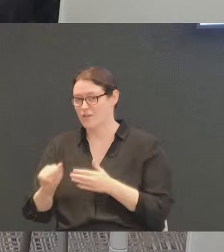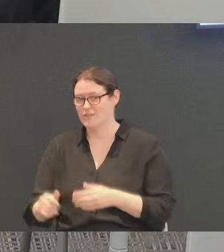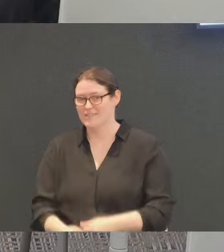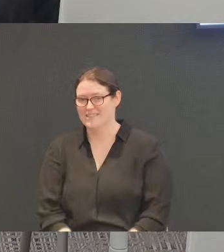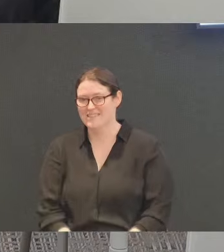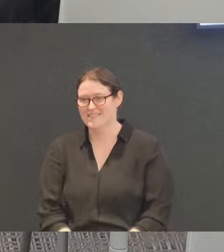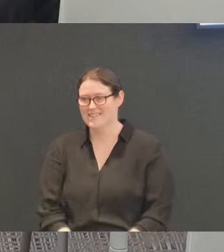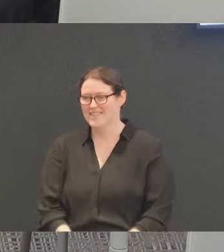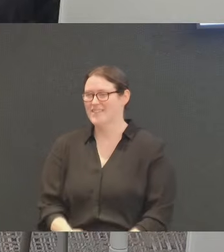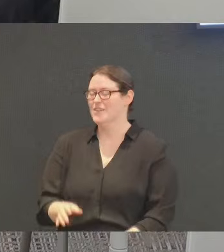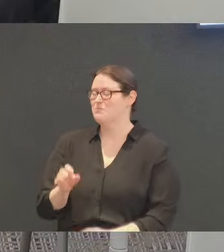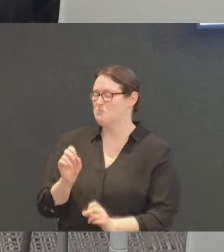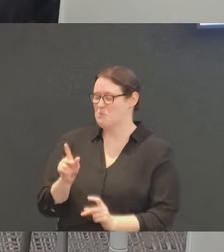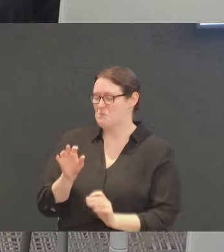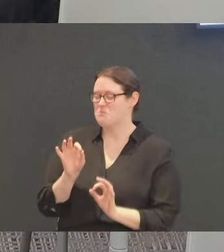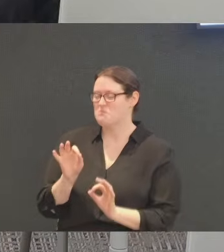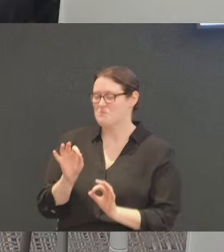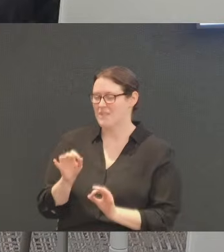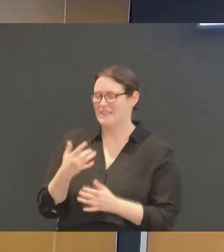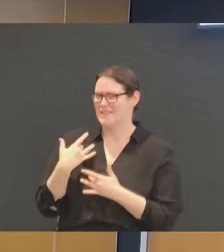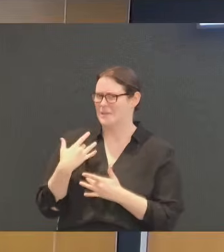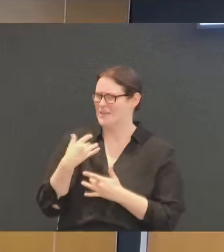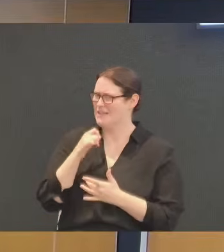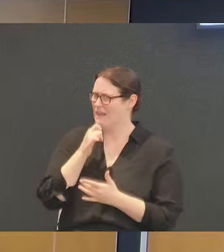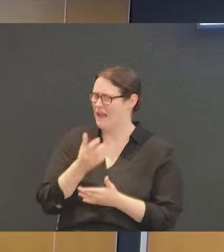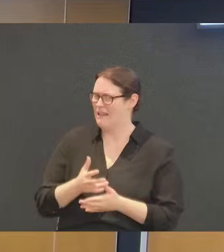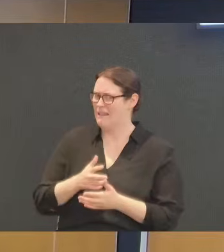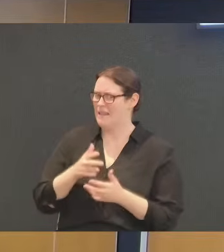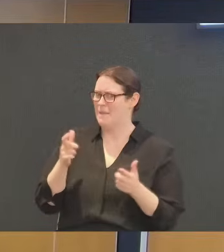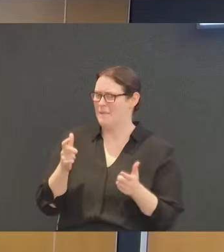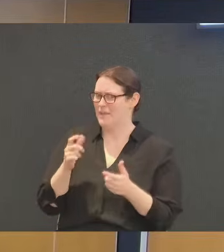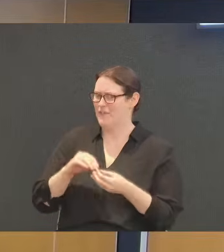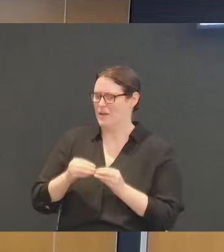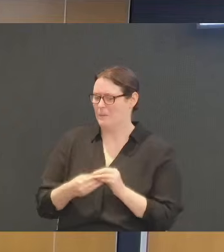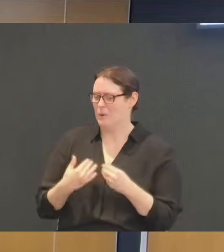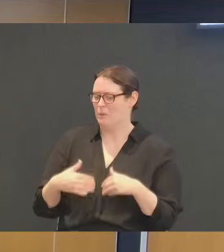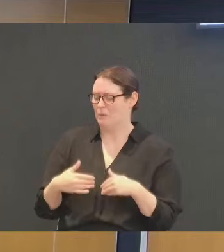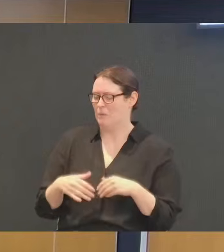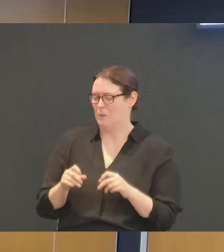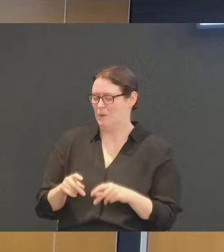Okay. Because I know we use we don't pay that much. So, we're doing pretty well. So, we've done